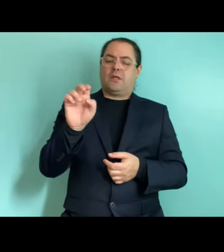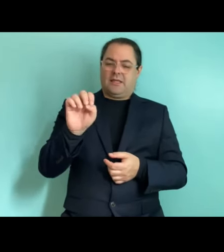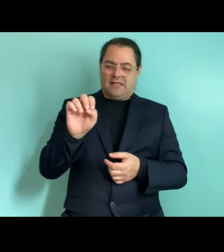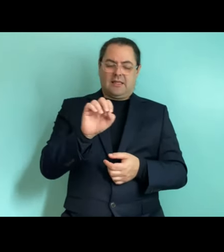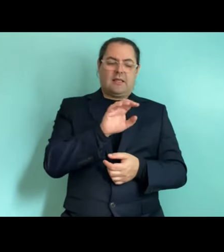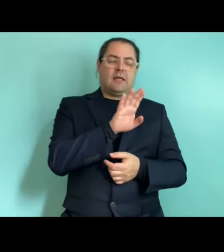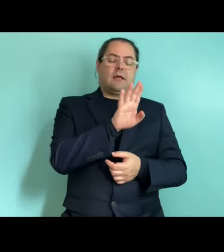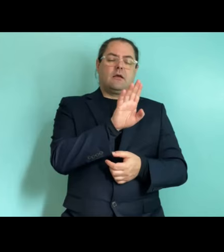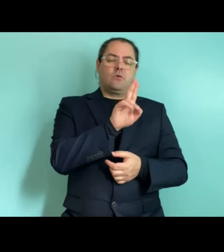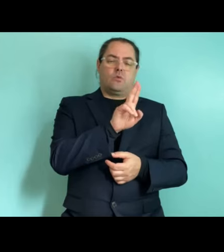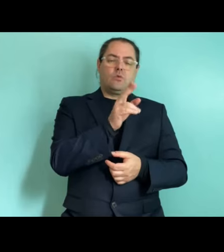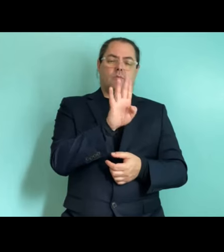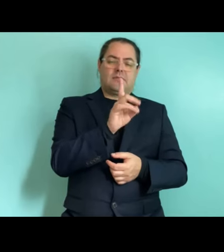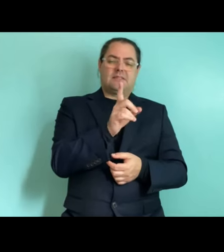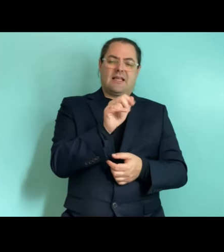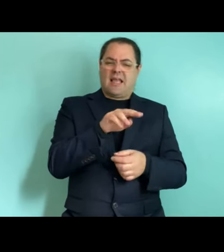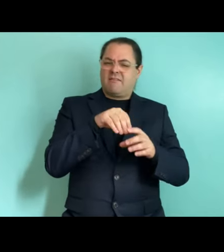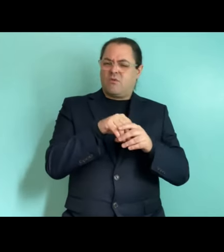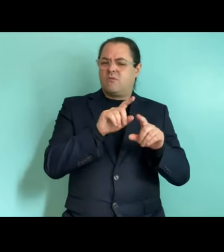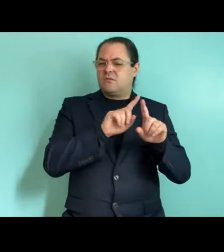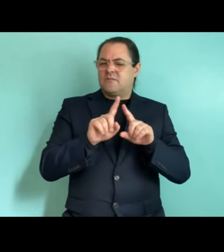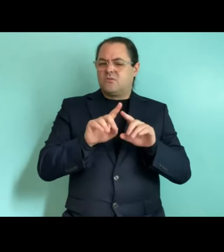awareness trainings. 12:15:30 Now what happened is that first,